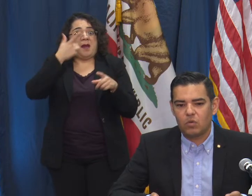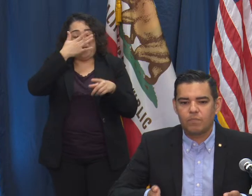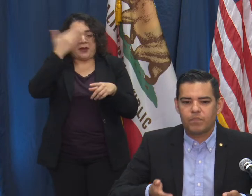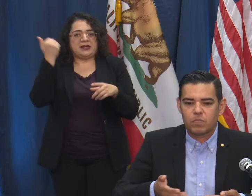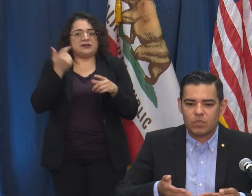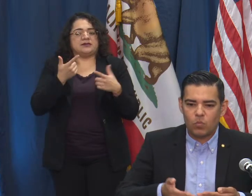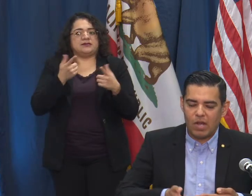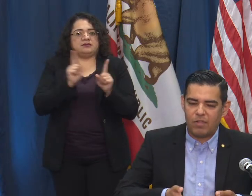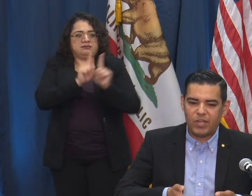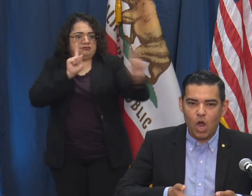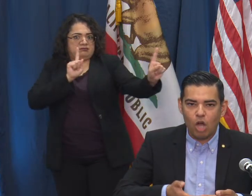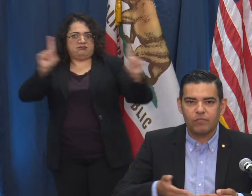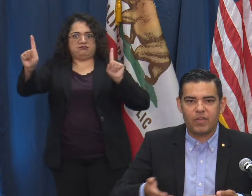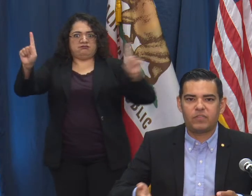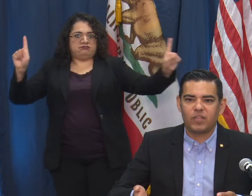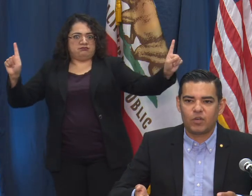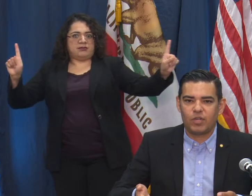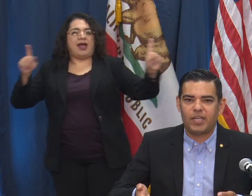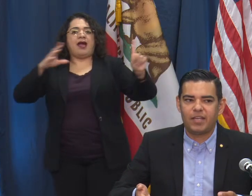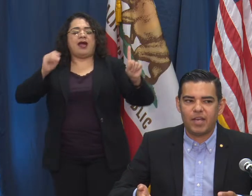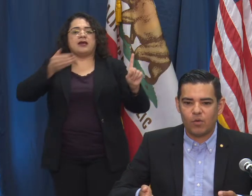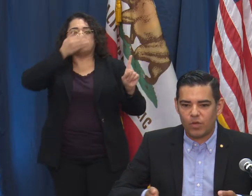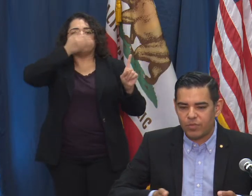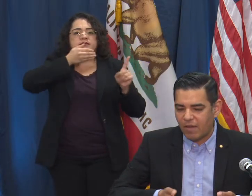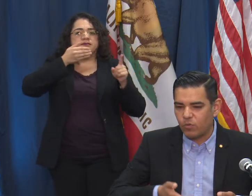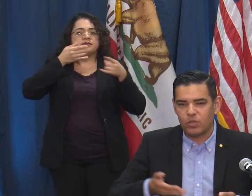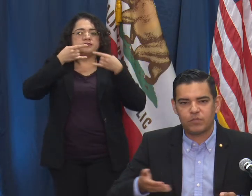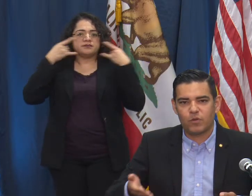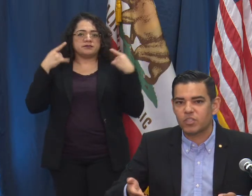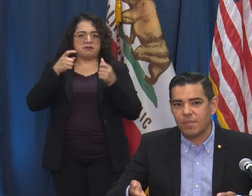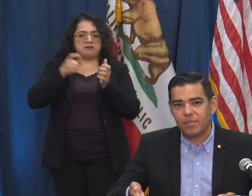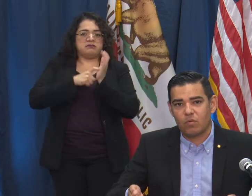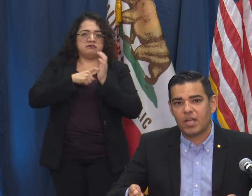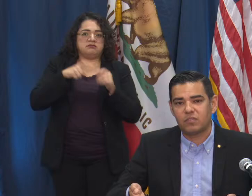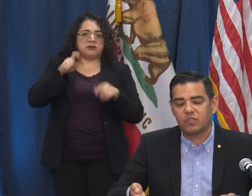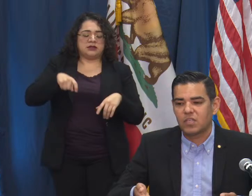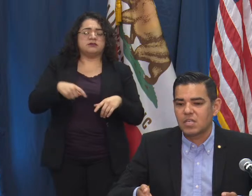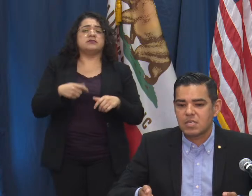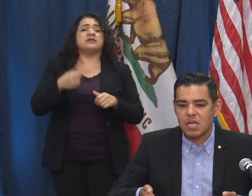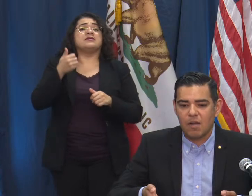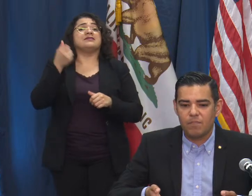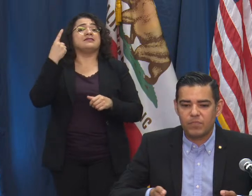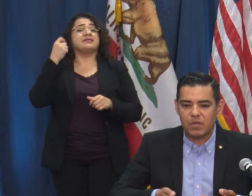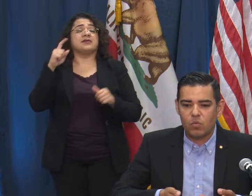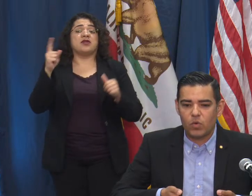while I think all of us agree with everyone's First Amendment rights we